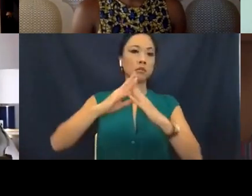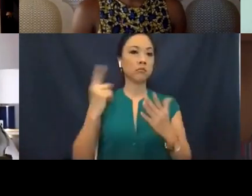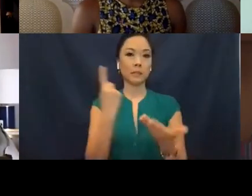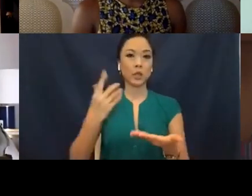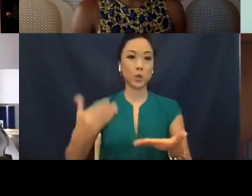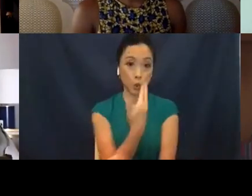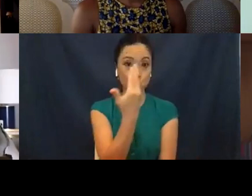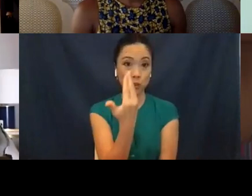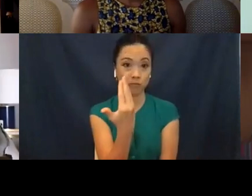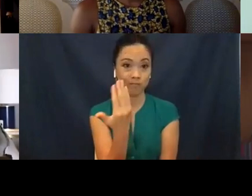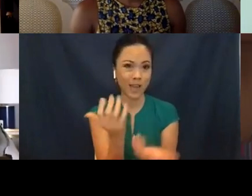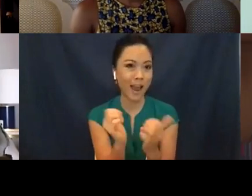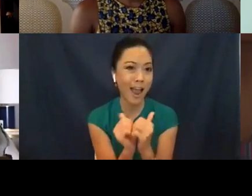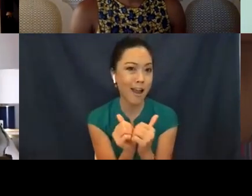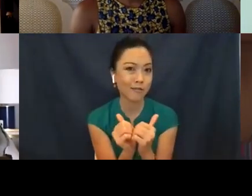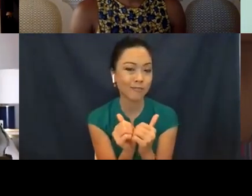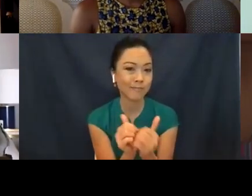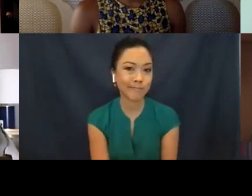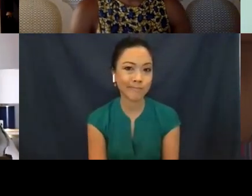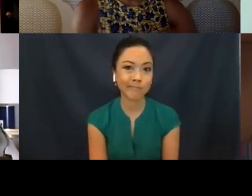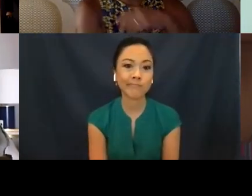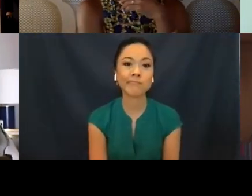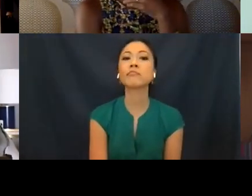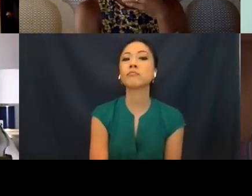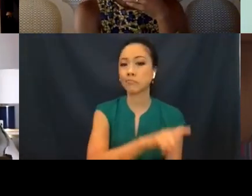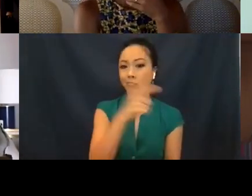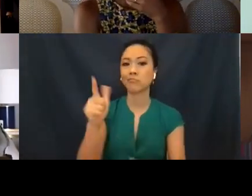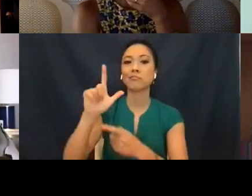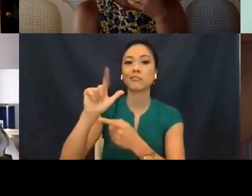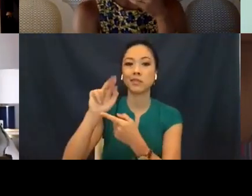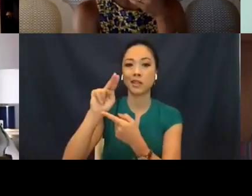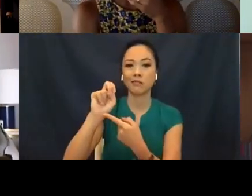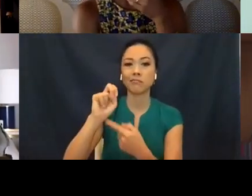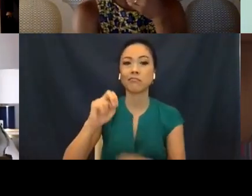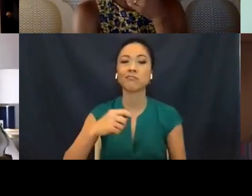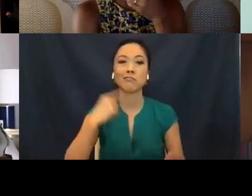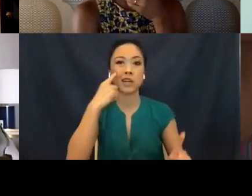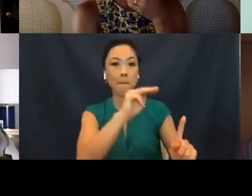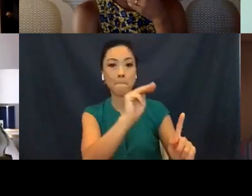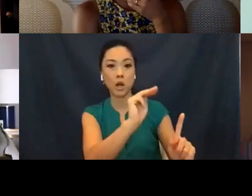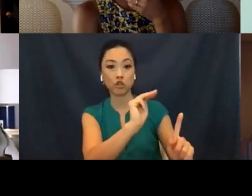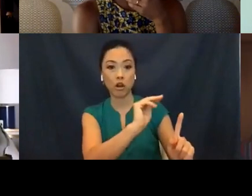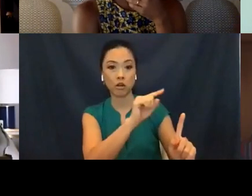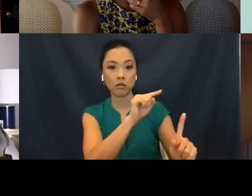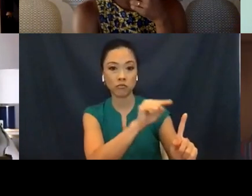can do and too often when we talk about touring, we get down to the idea of performative deliverable